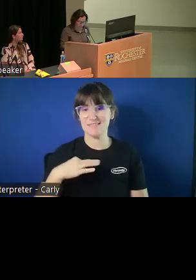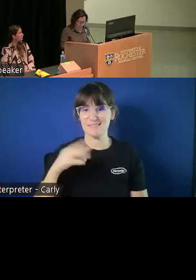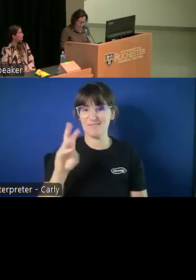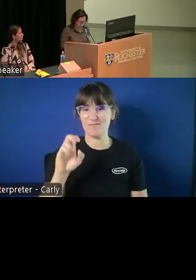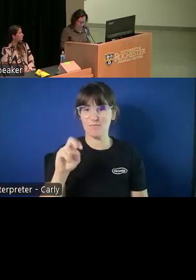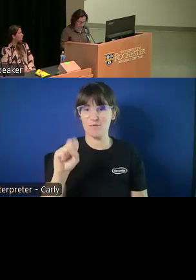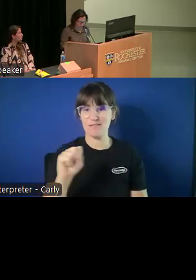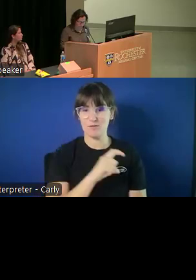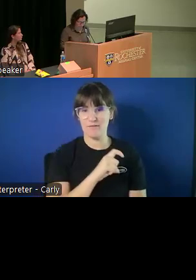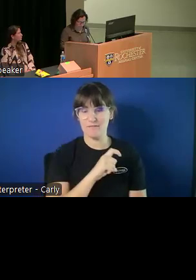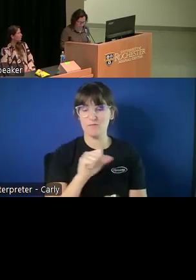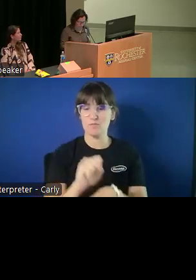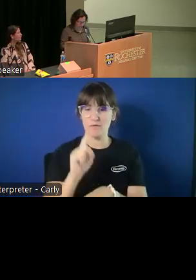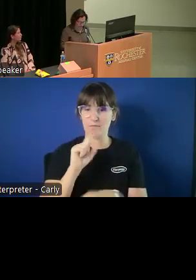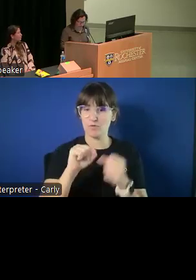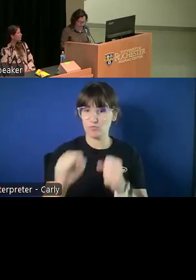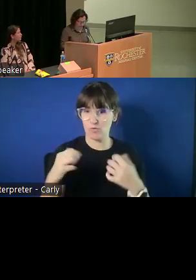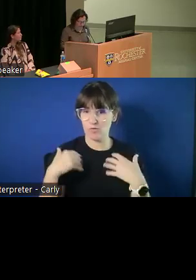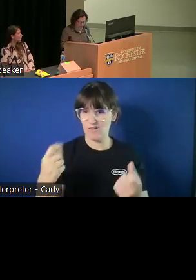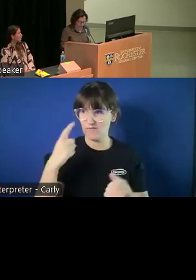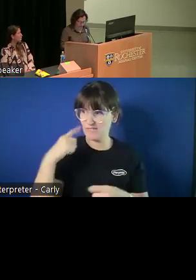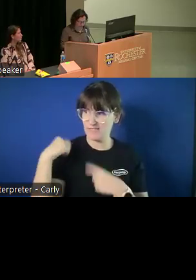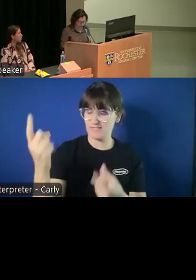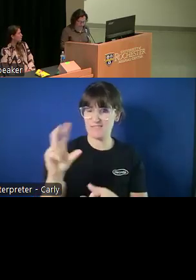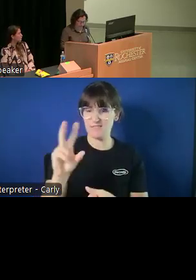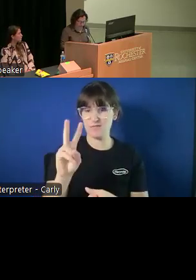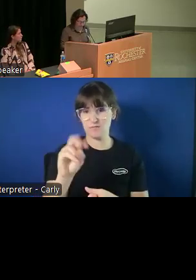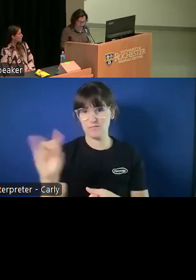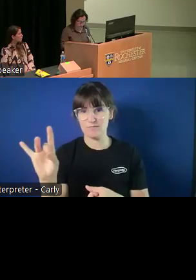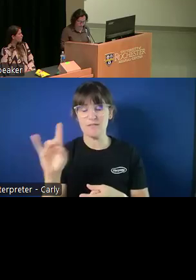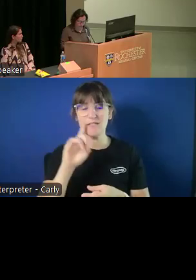she's worked for Strong Recovery since 2008 and is deeply committed to the sudfield as well as